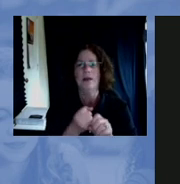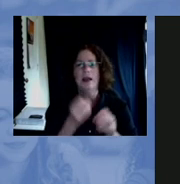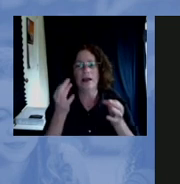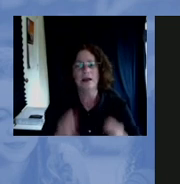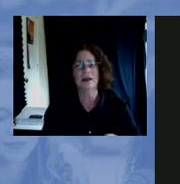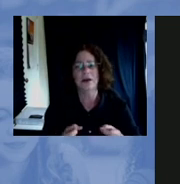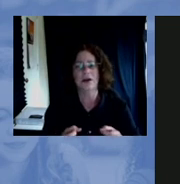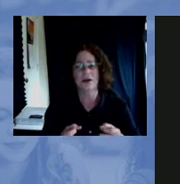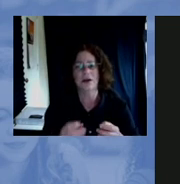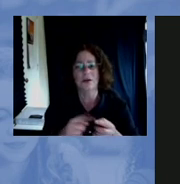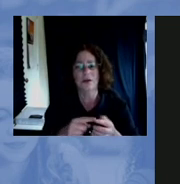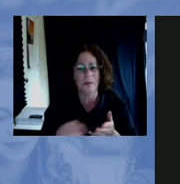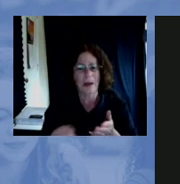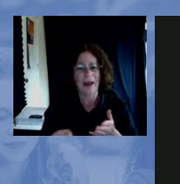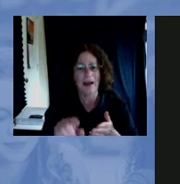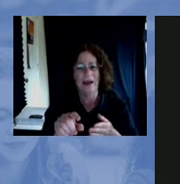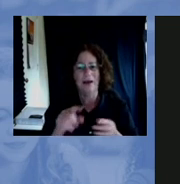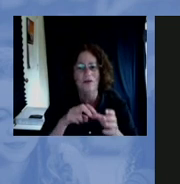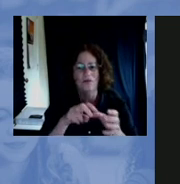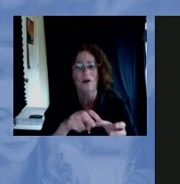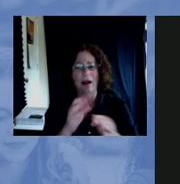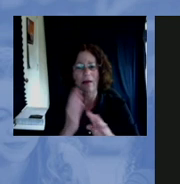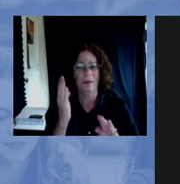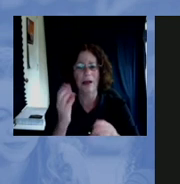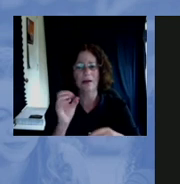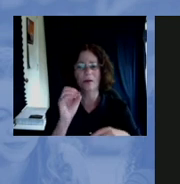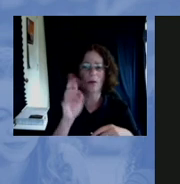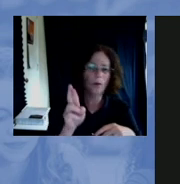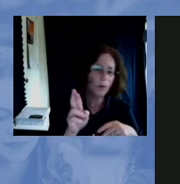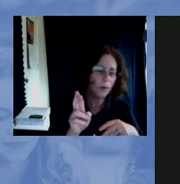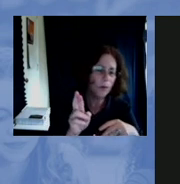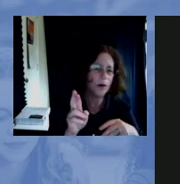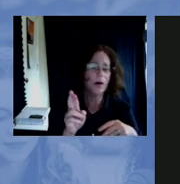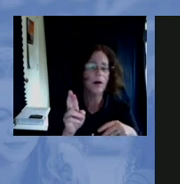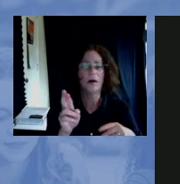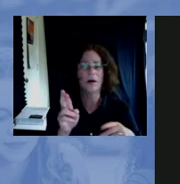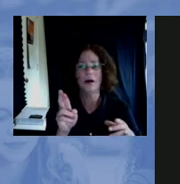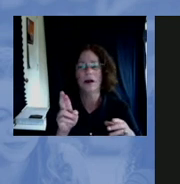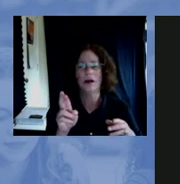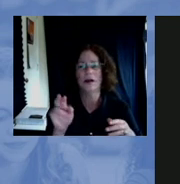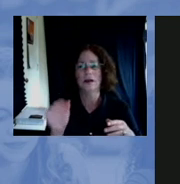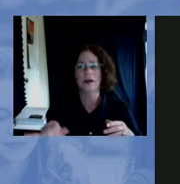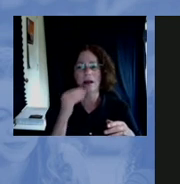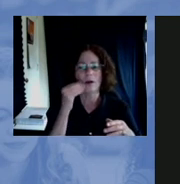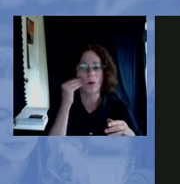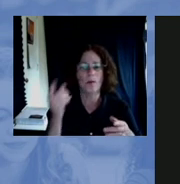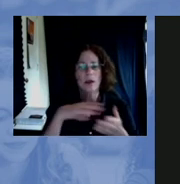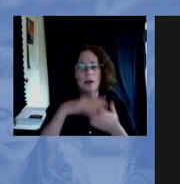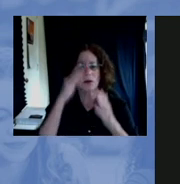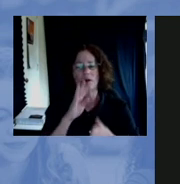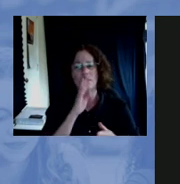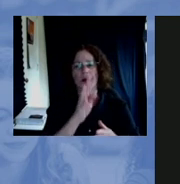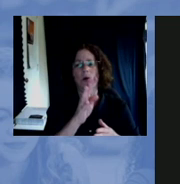A FEE TO RIDE THE BUS OR HAVE FOOD AT HOME. OUR STUDENTS SPOKE TO US ABOUT THIS A WHILE